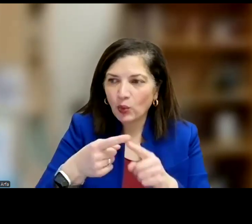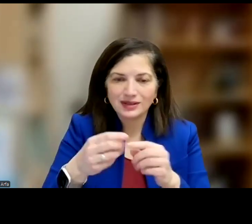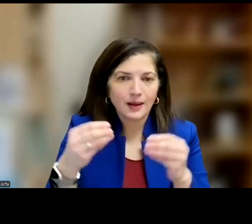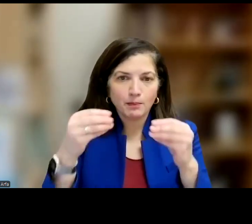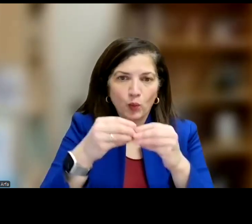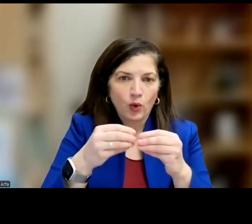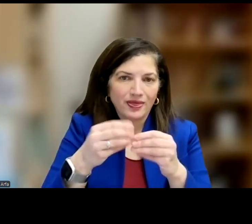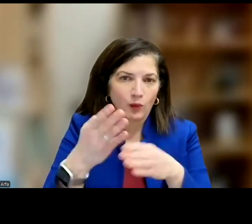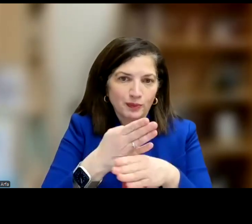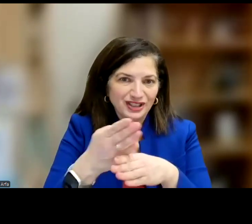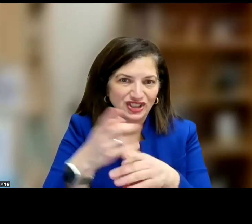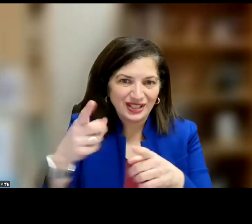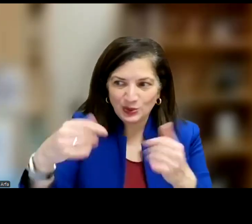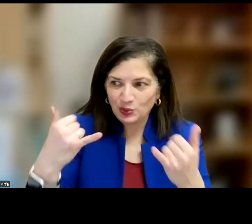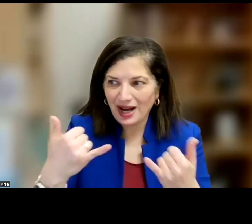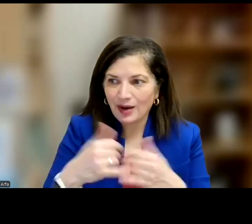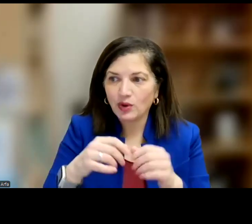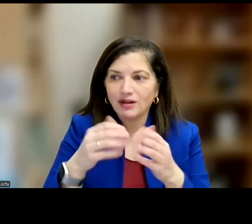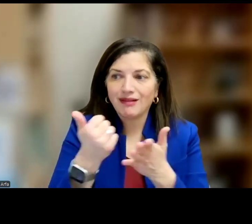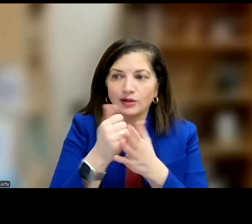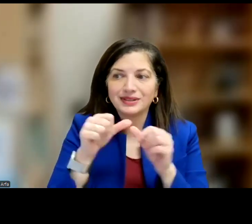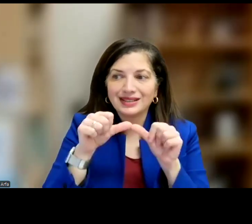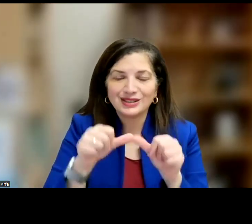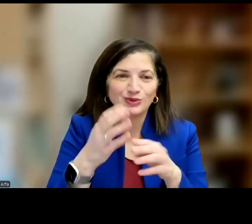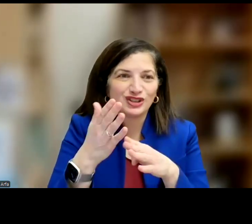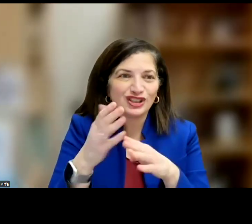13:06:23 move forward, these data points 13:06:25 will continue to shape our work.